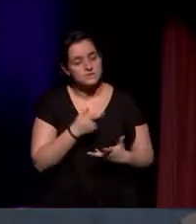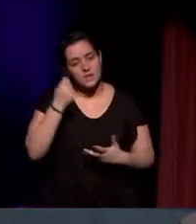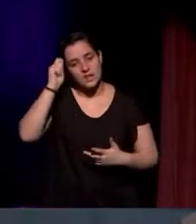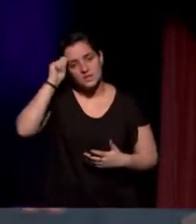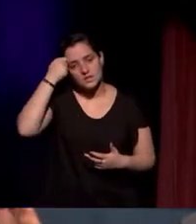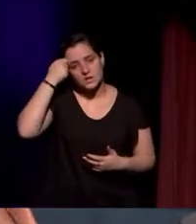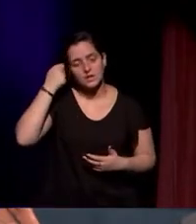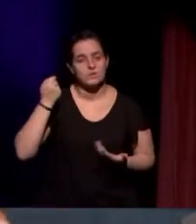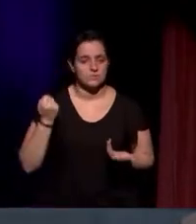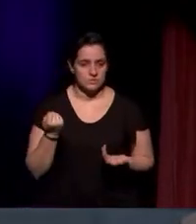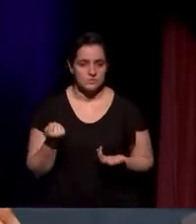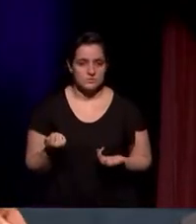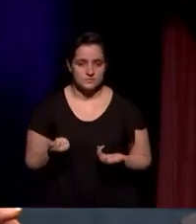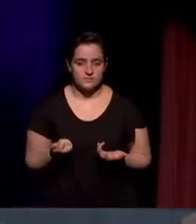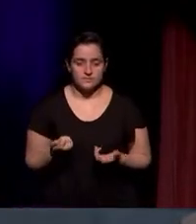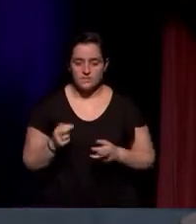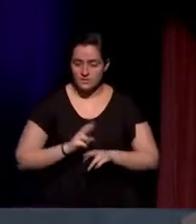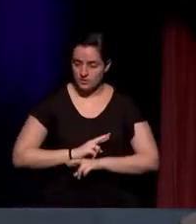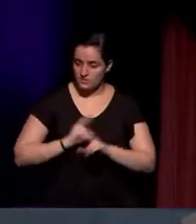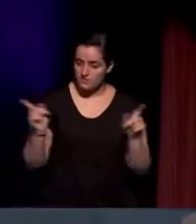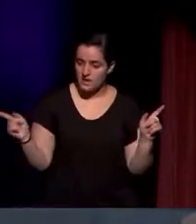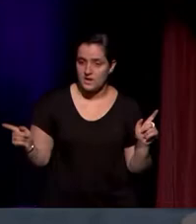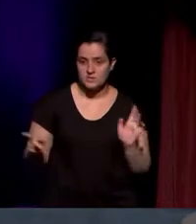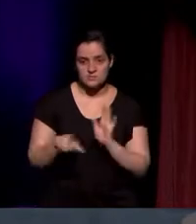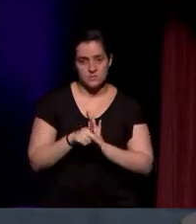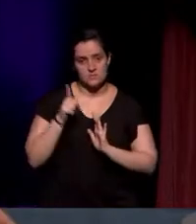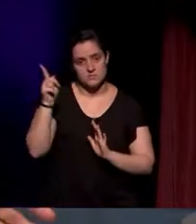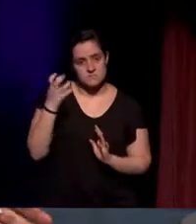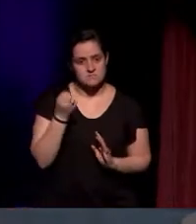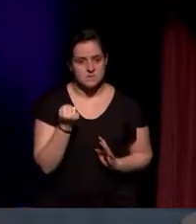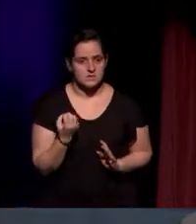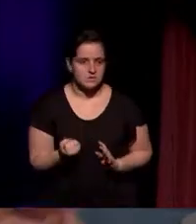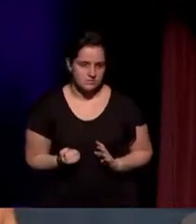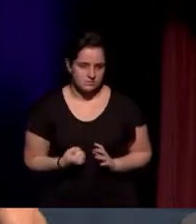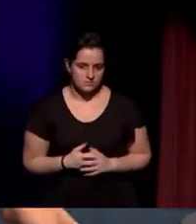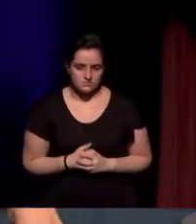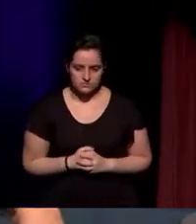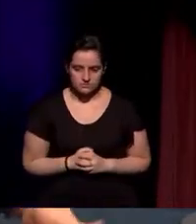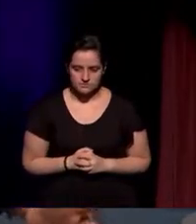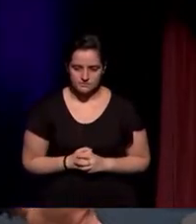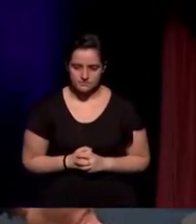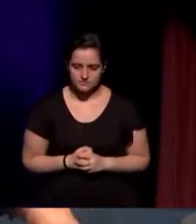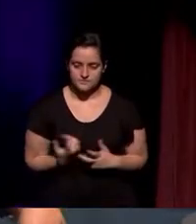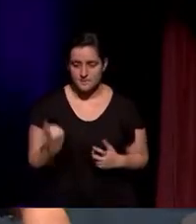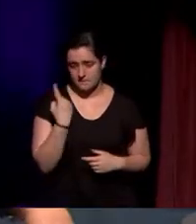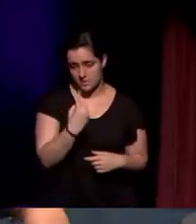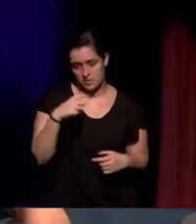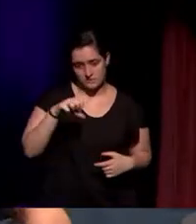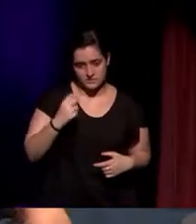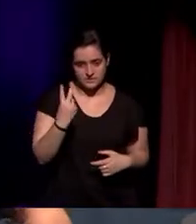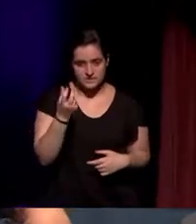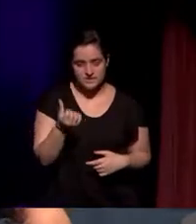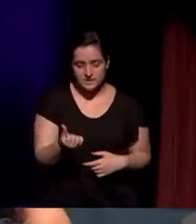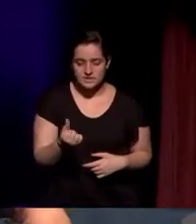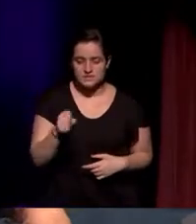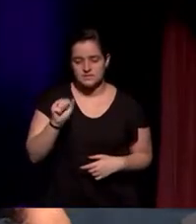so different from the situation of white settlers. In 1926, Salazar takes power in Portugal,